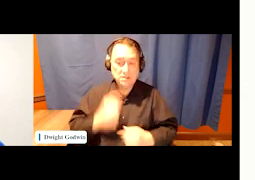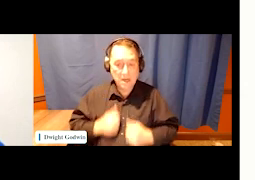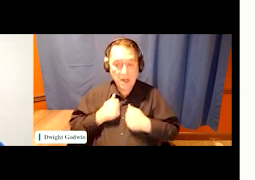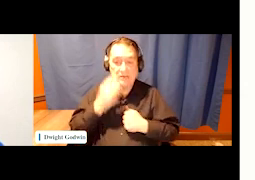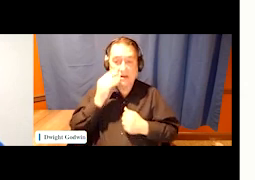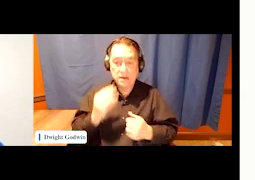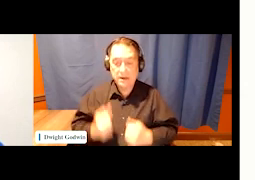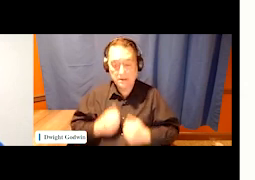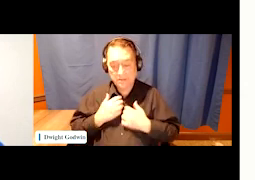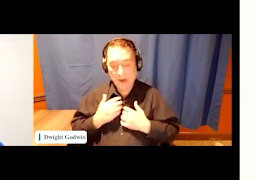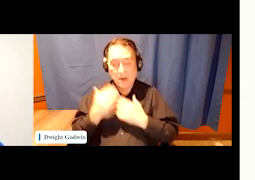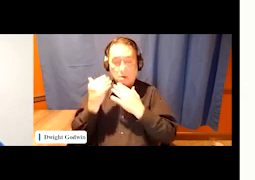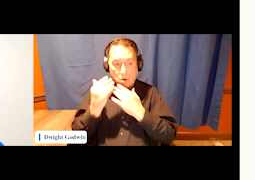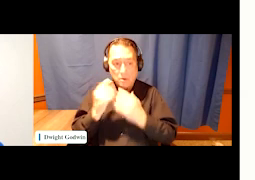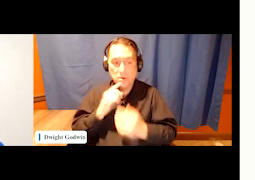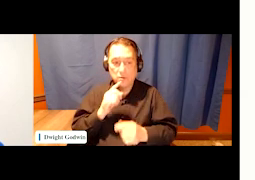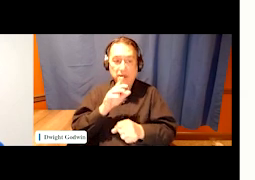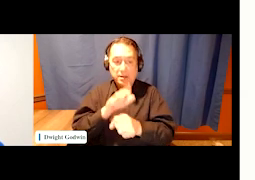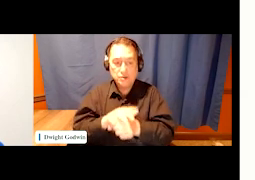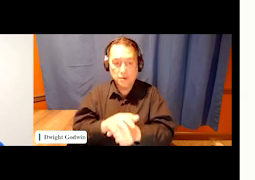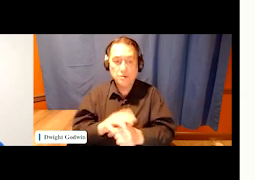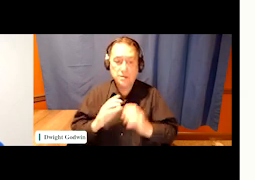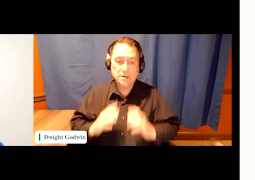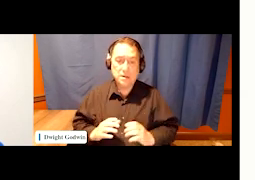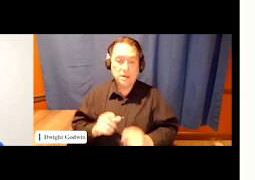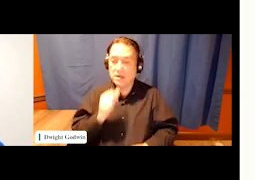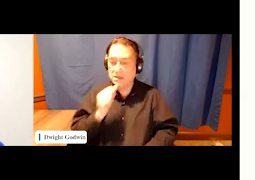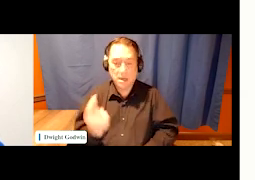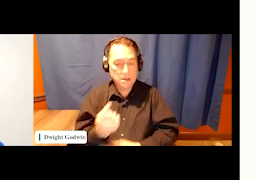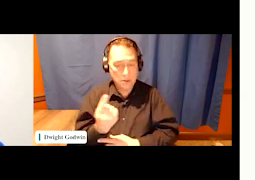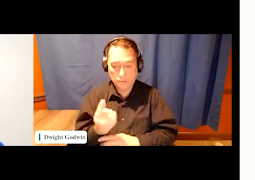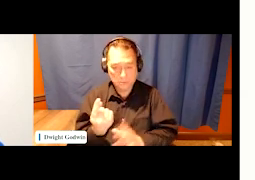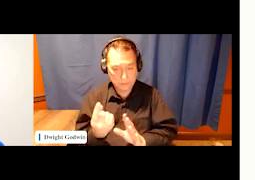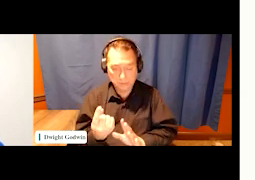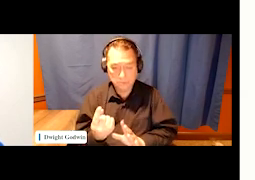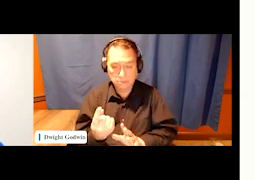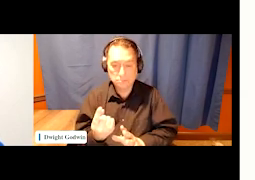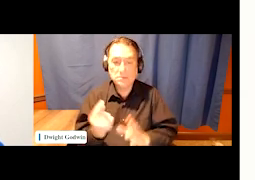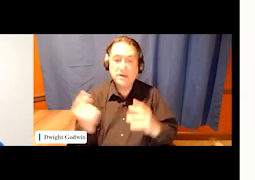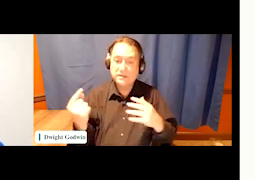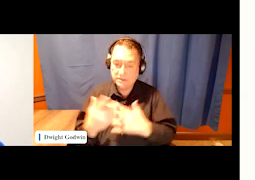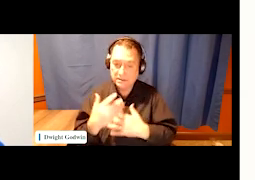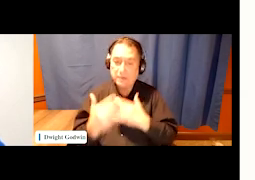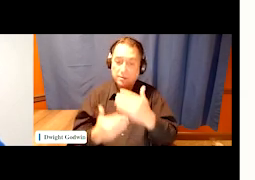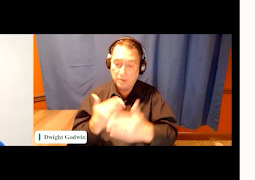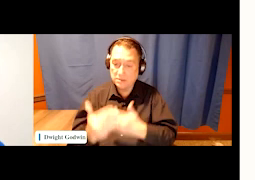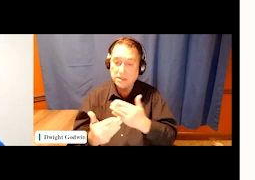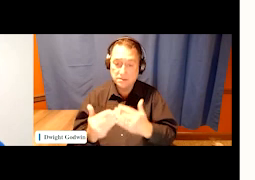and reassures the clients that they're not alone during this process. It's a very scary process as when we encounter people,